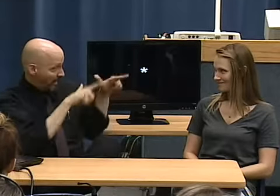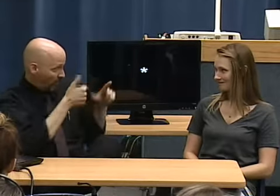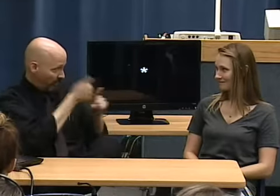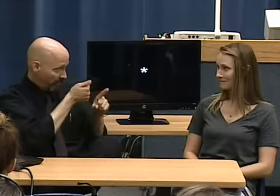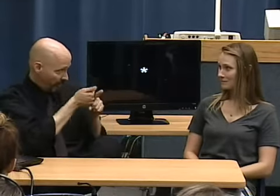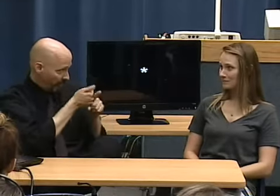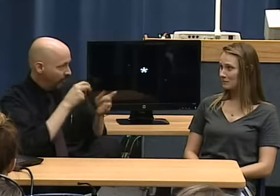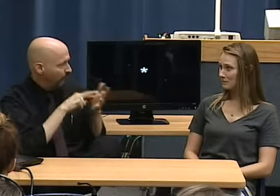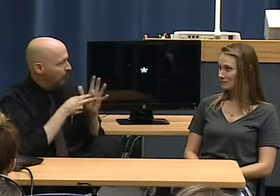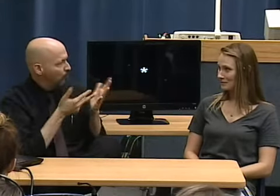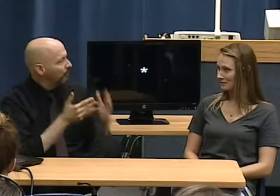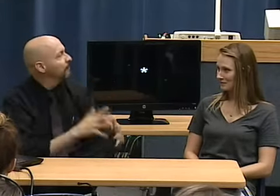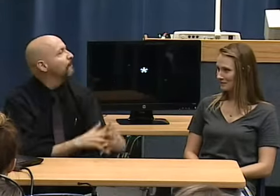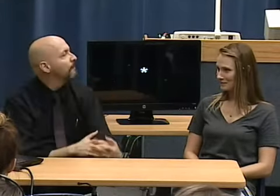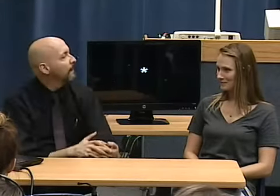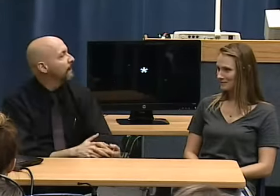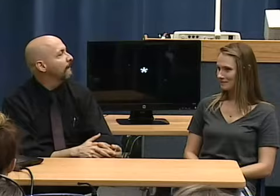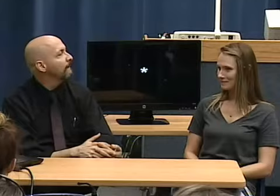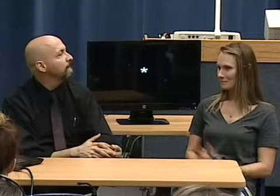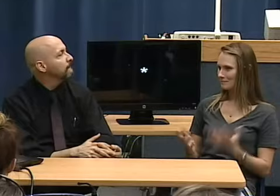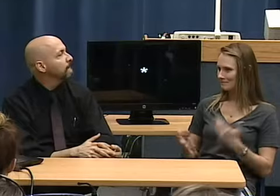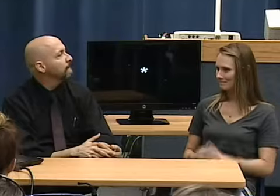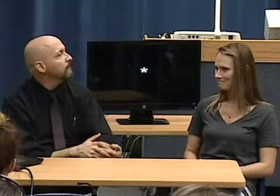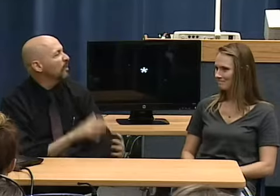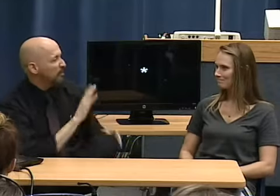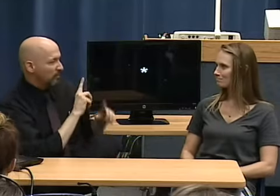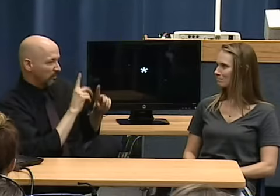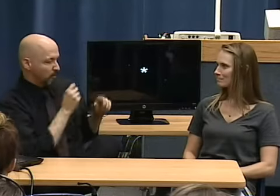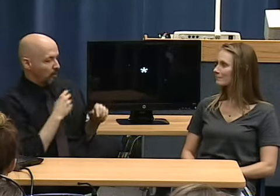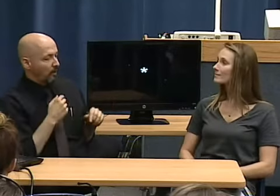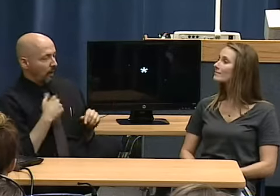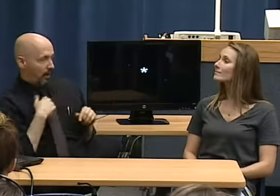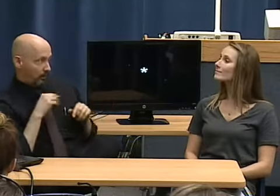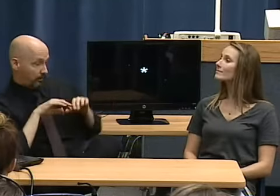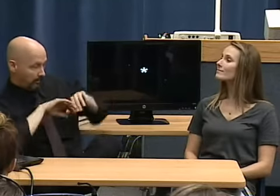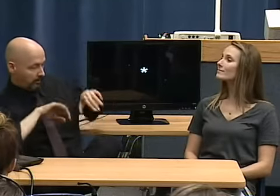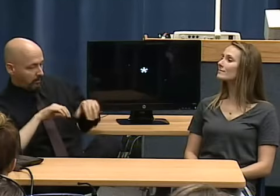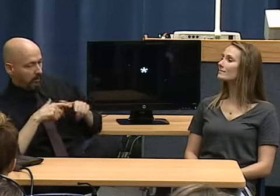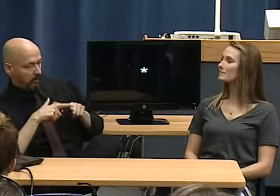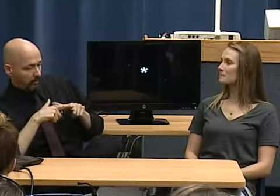Language itself, what does it mean? I don't know. OK, hold on. The topic of linguistics,